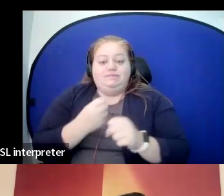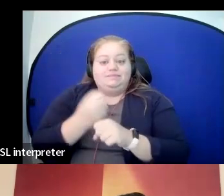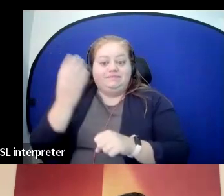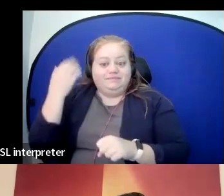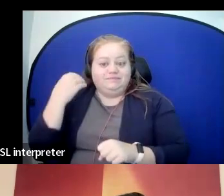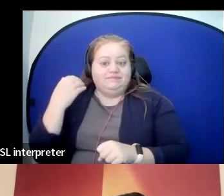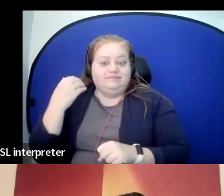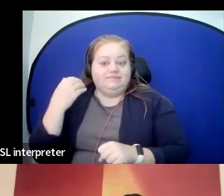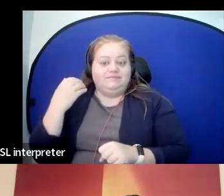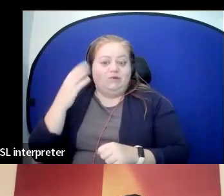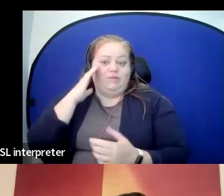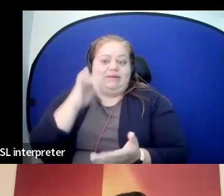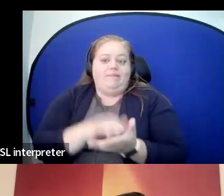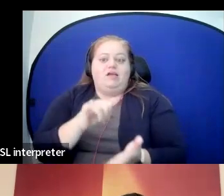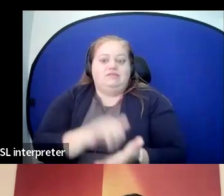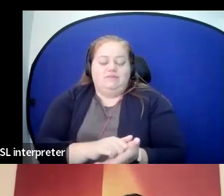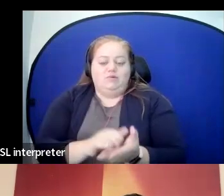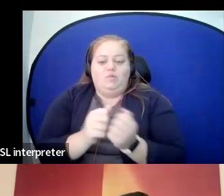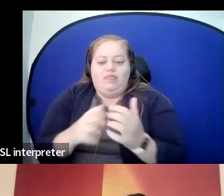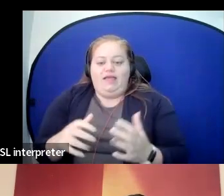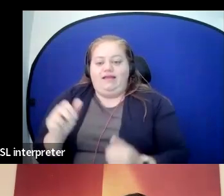would have been completely impossible.